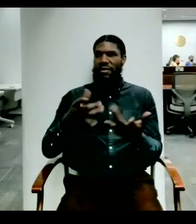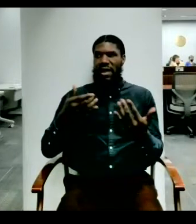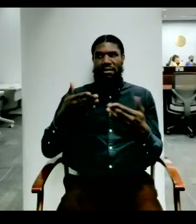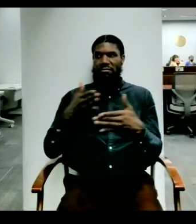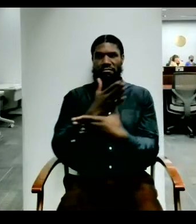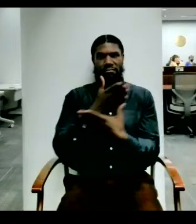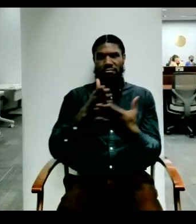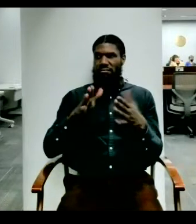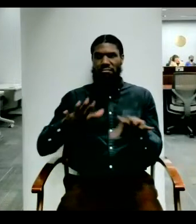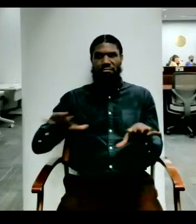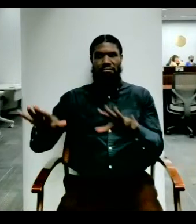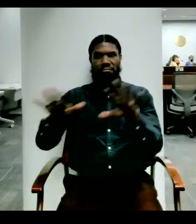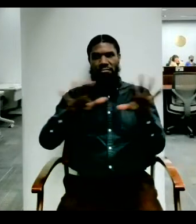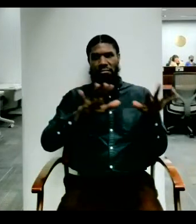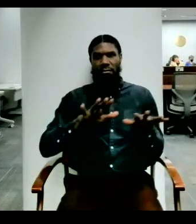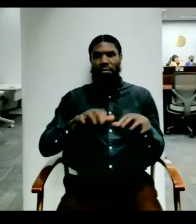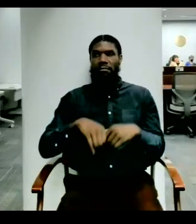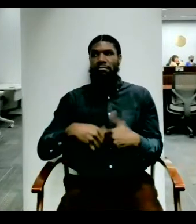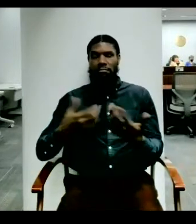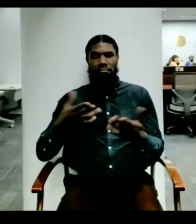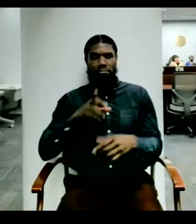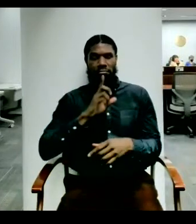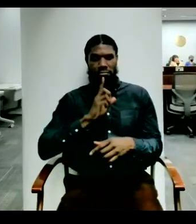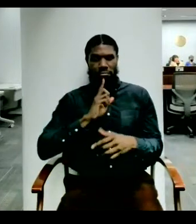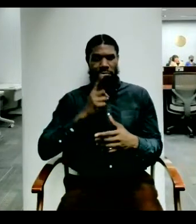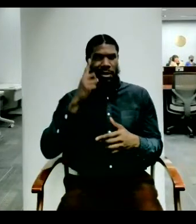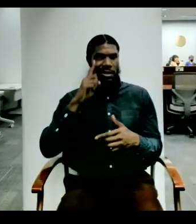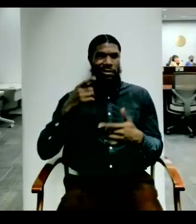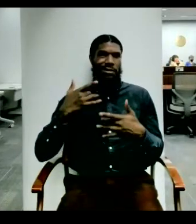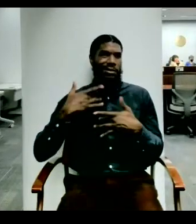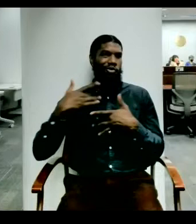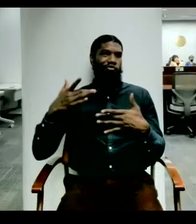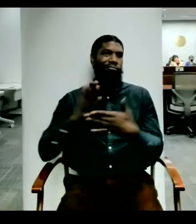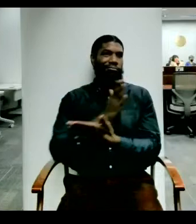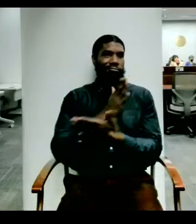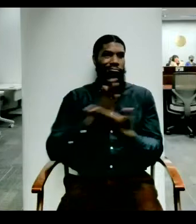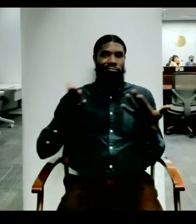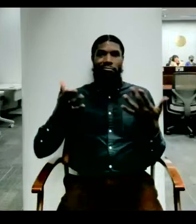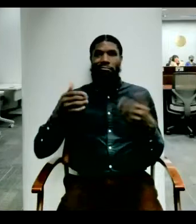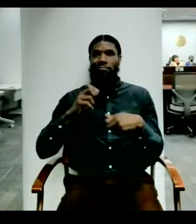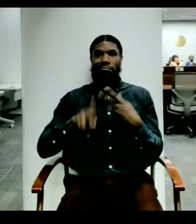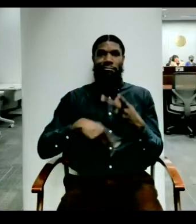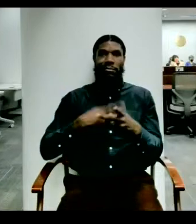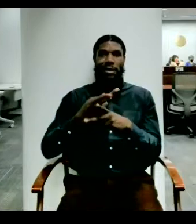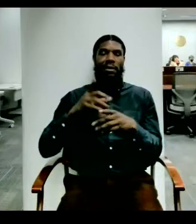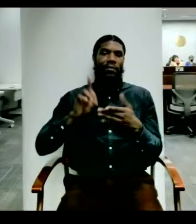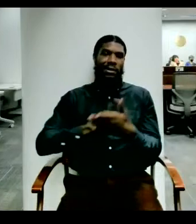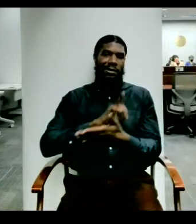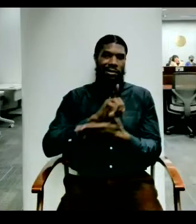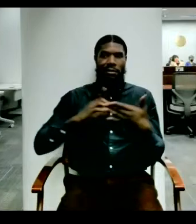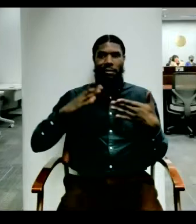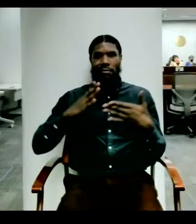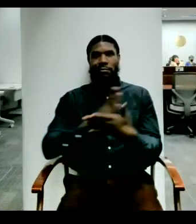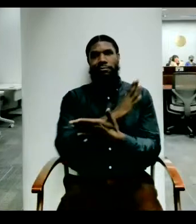Uh-huh. I do think it generally runs the gamut of types of discrimination we've seen. I think